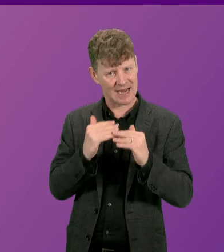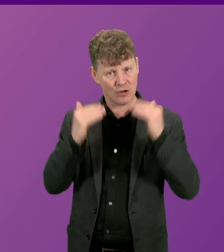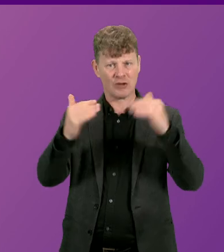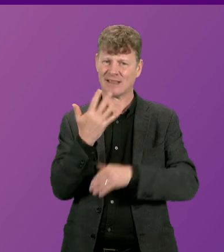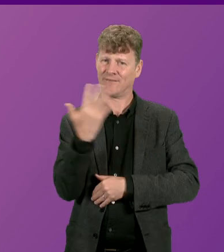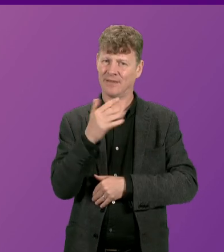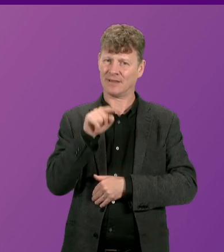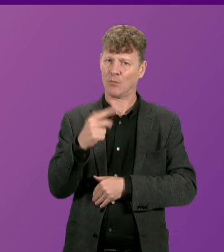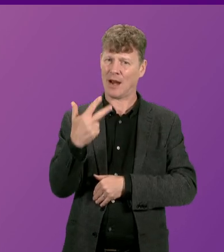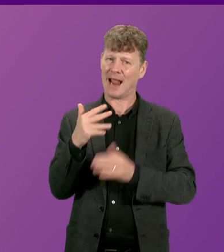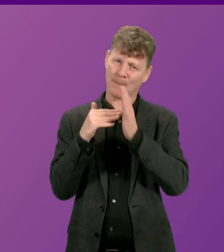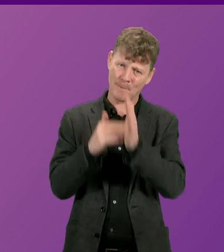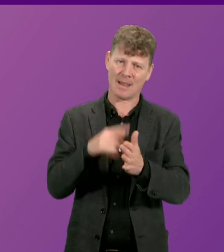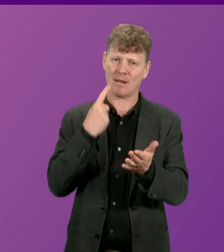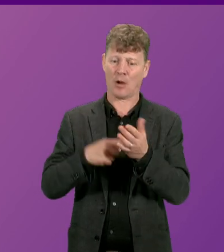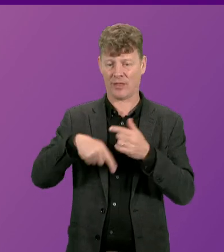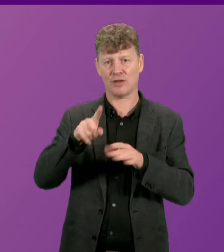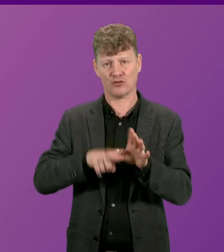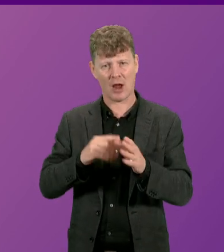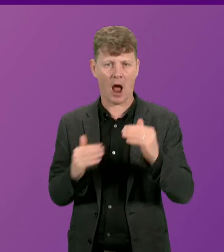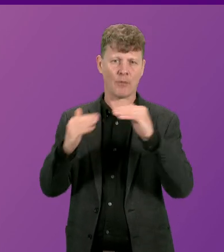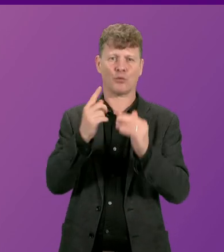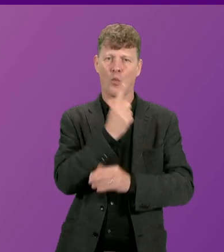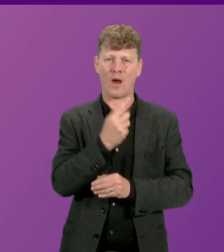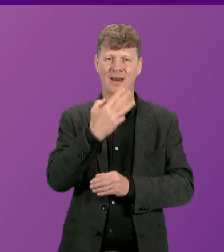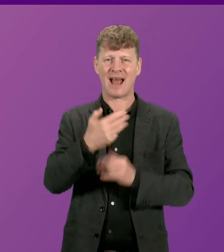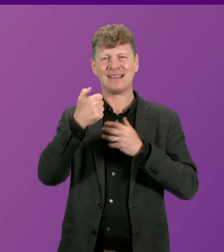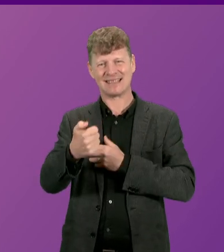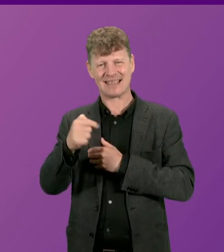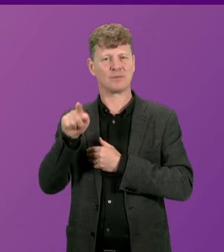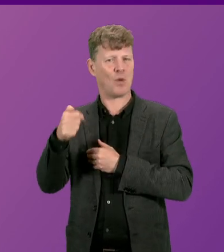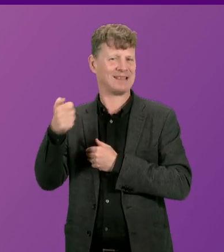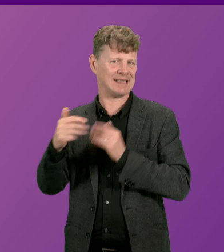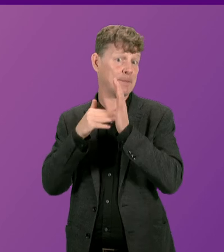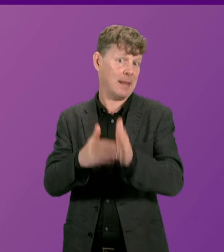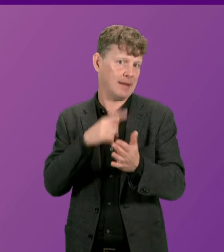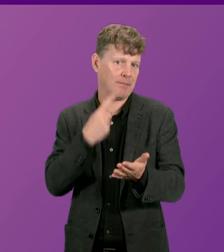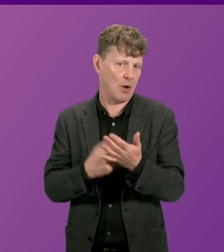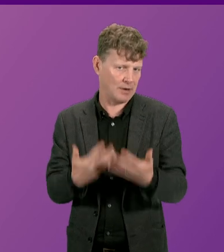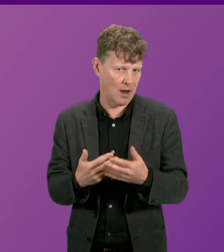in this financial year to £196.6 million, and we have also recently reaffirmed our commitment